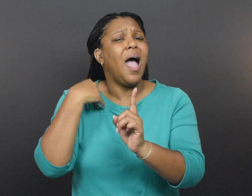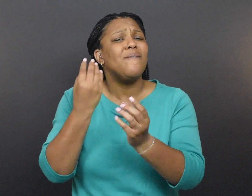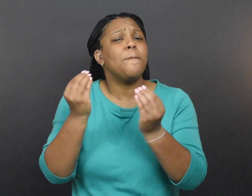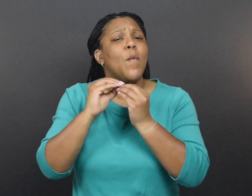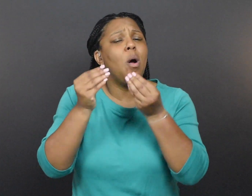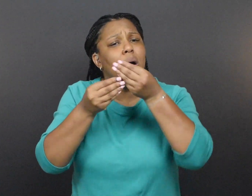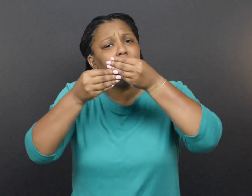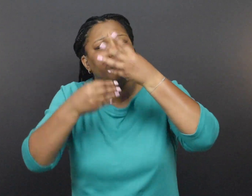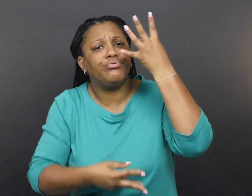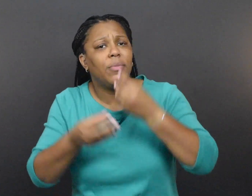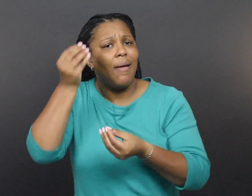more information.